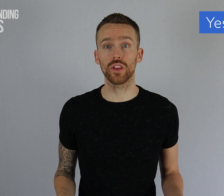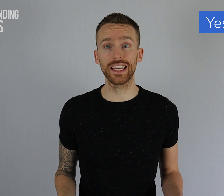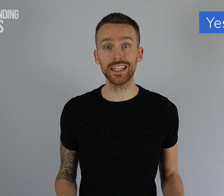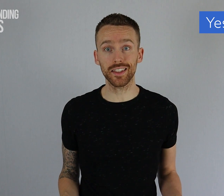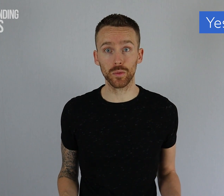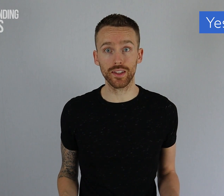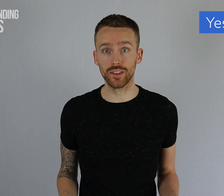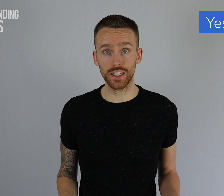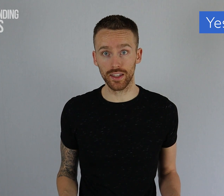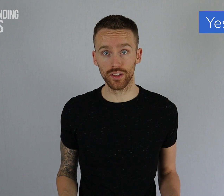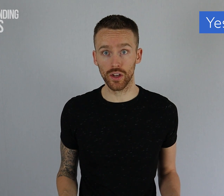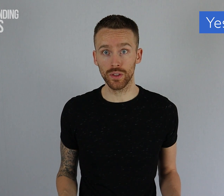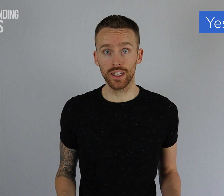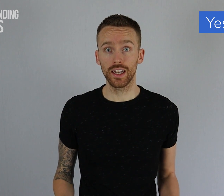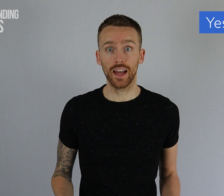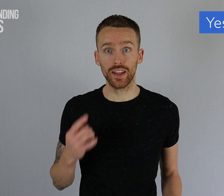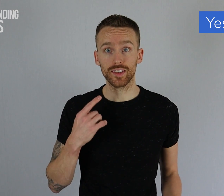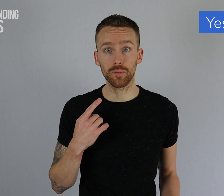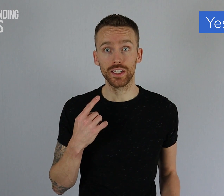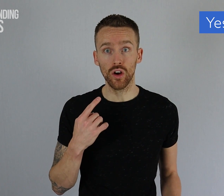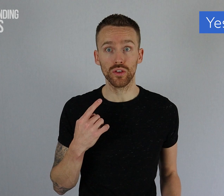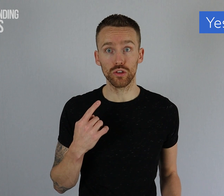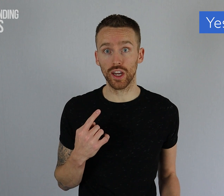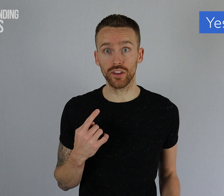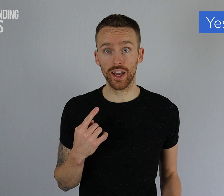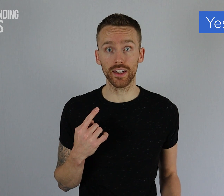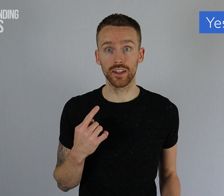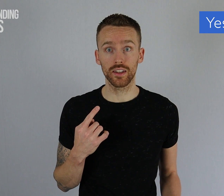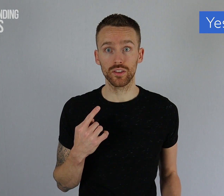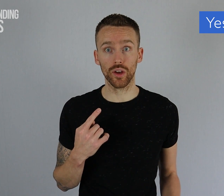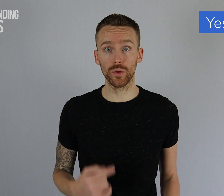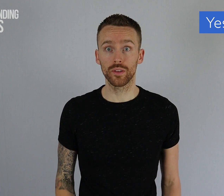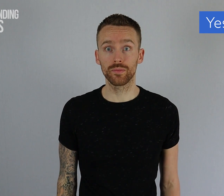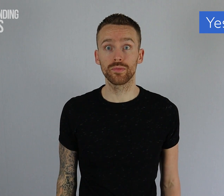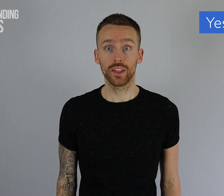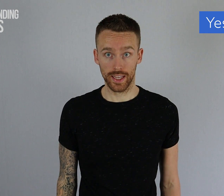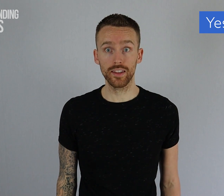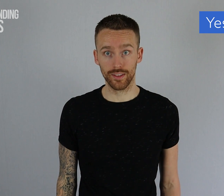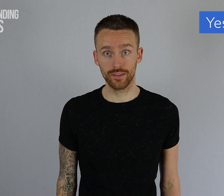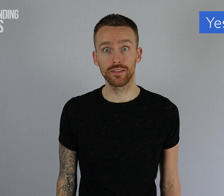you the easiest way to sign yes and no. And that's simply nod or shake your head. So,